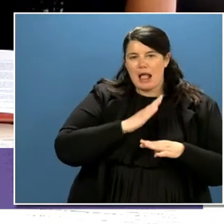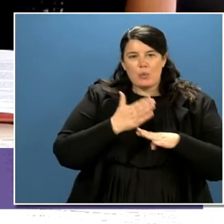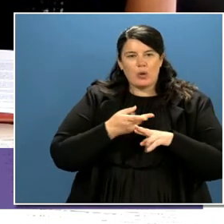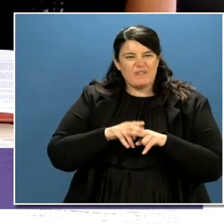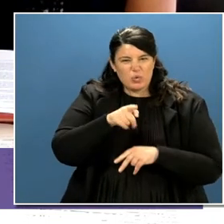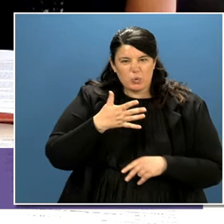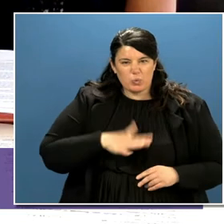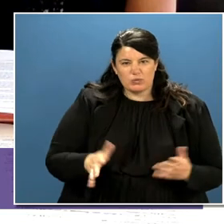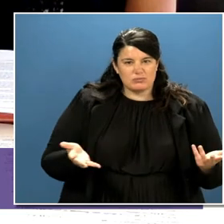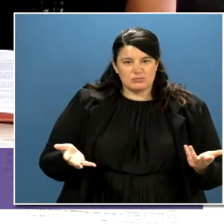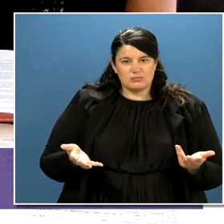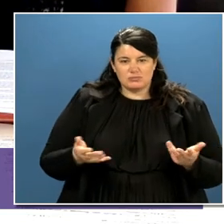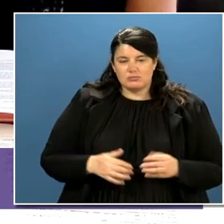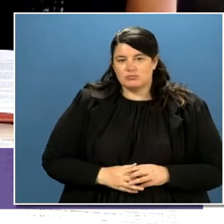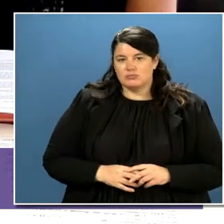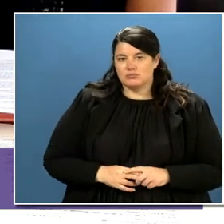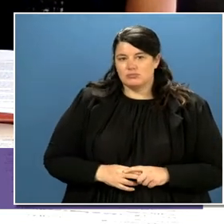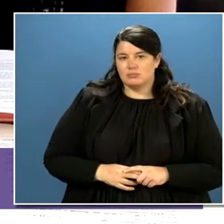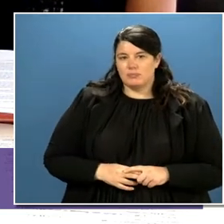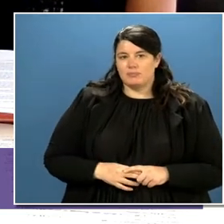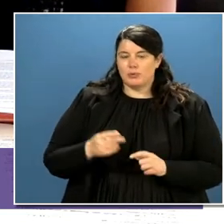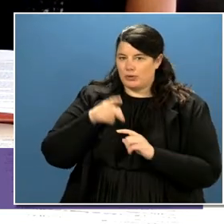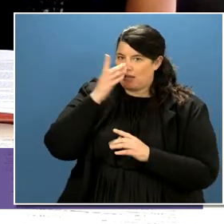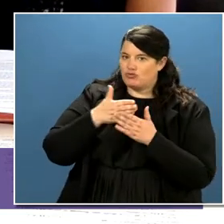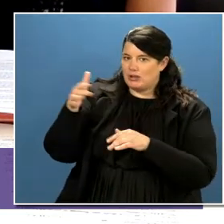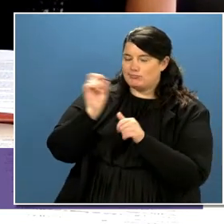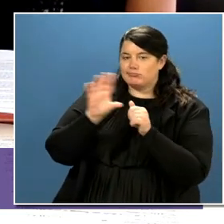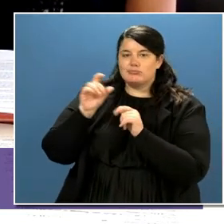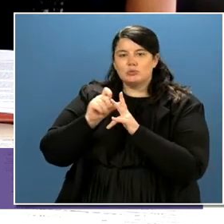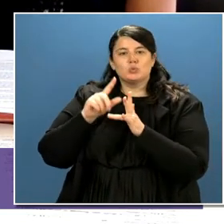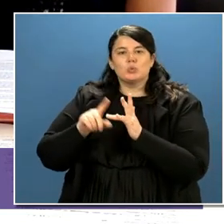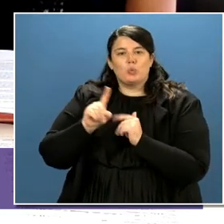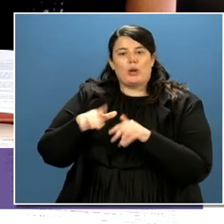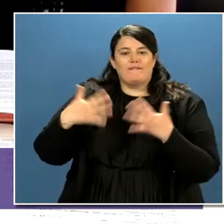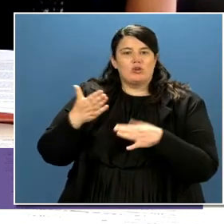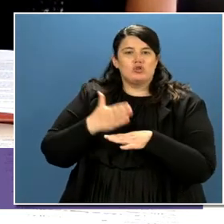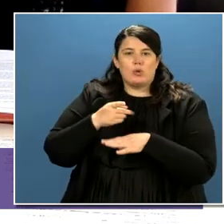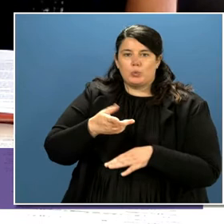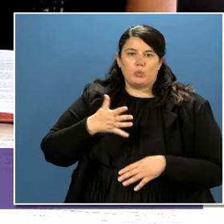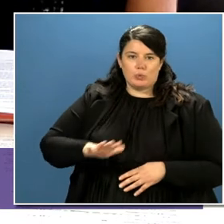be able to be employed and thrive and doing a great job in whatever role that you are doing.